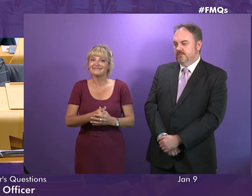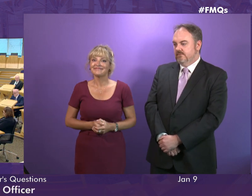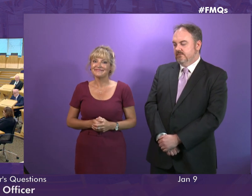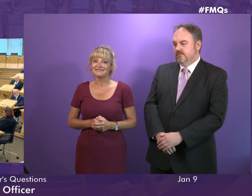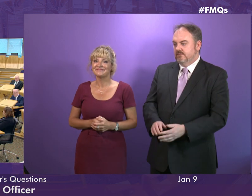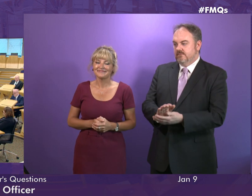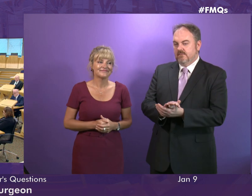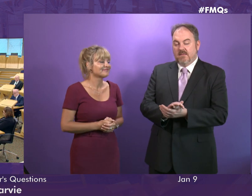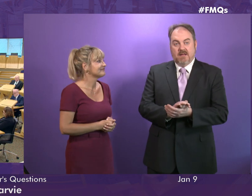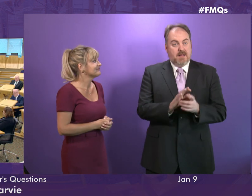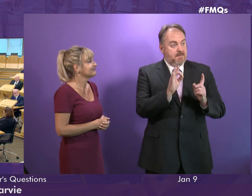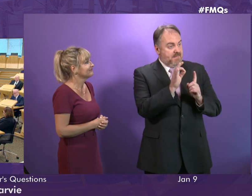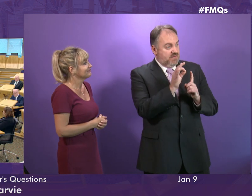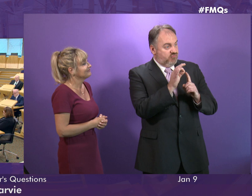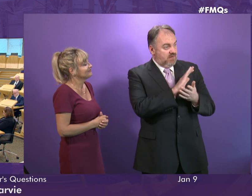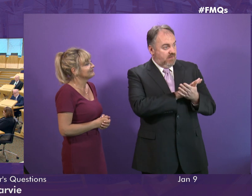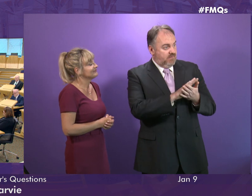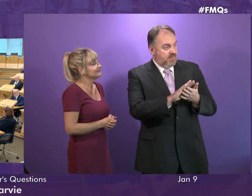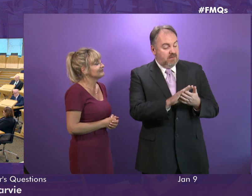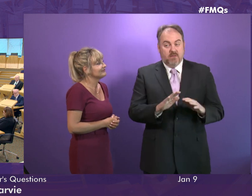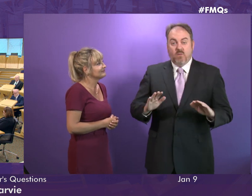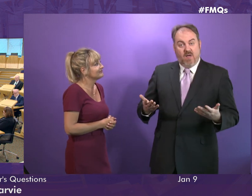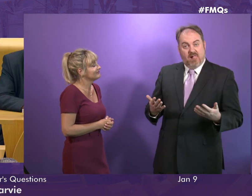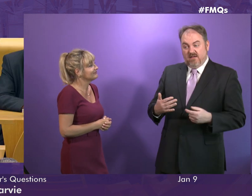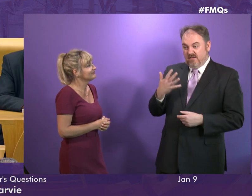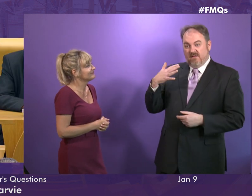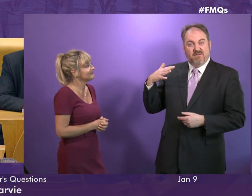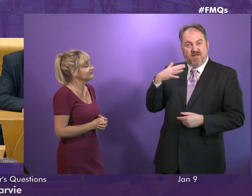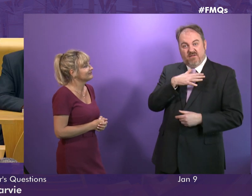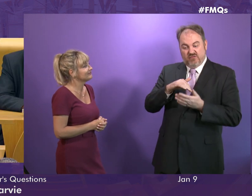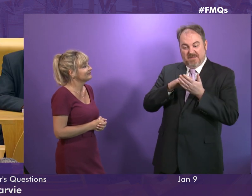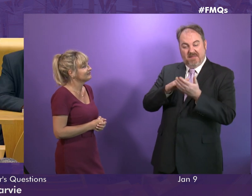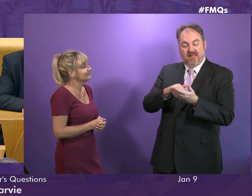Patrick Harvie: That £500 million on infrastructure is welcome,